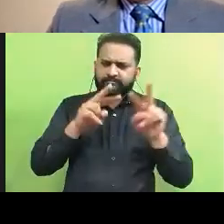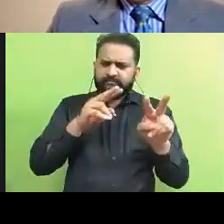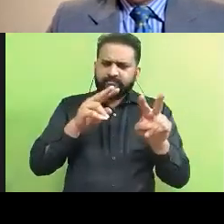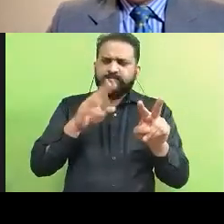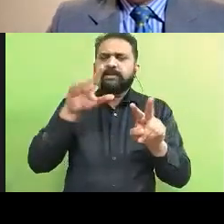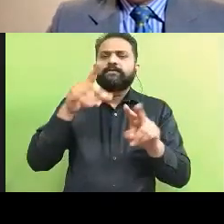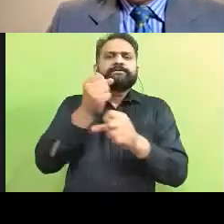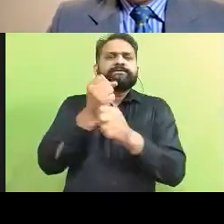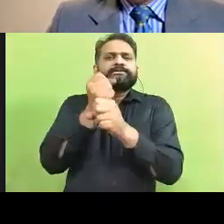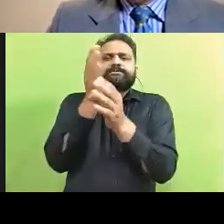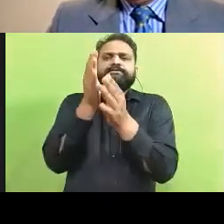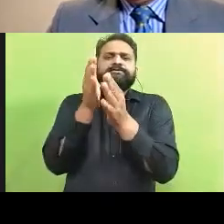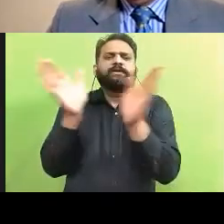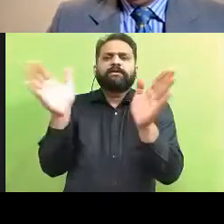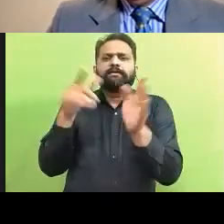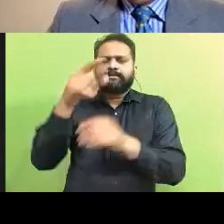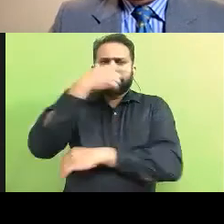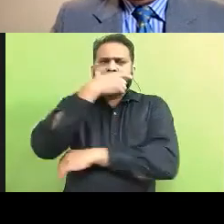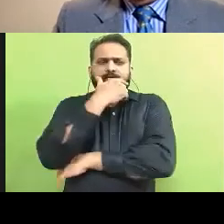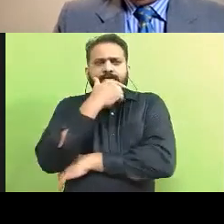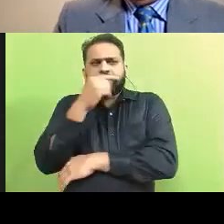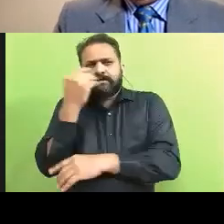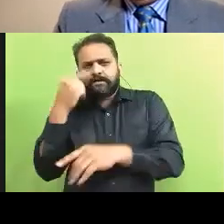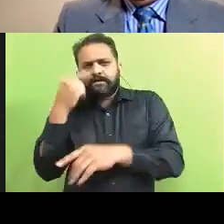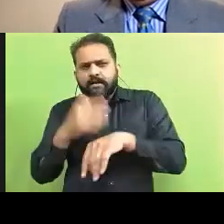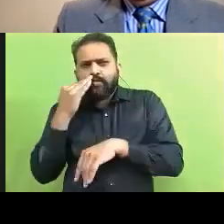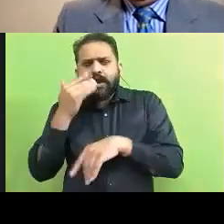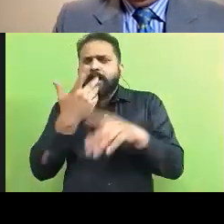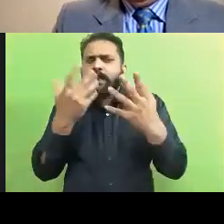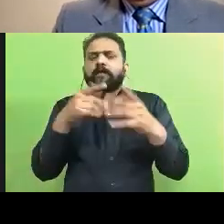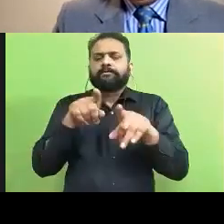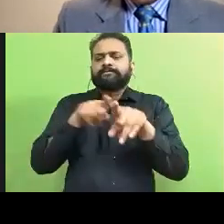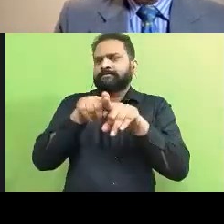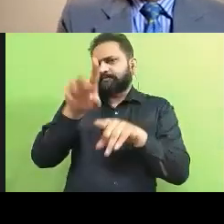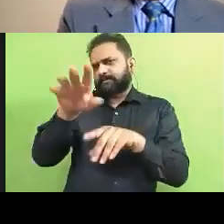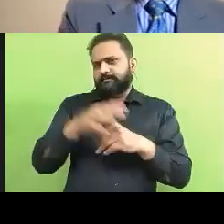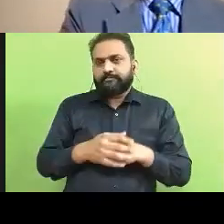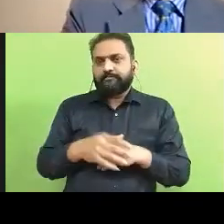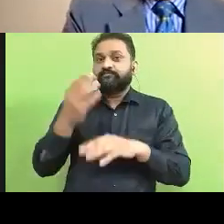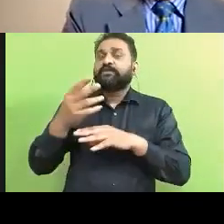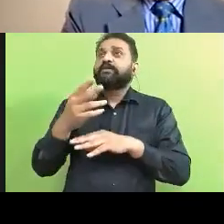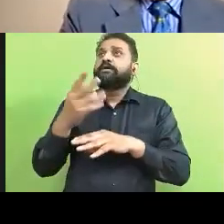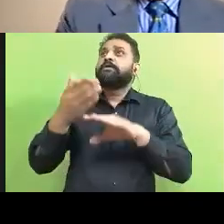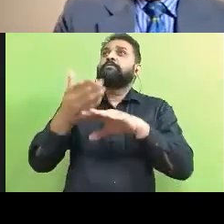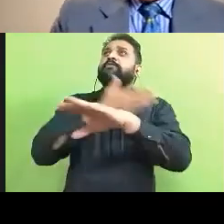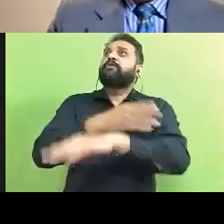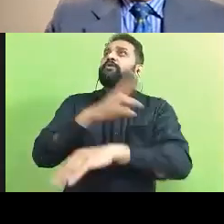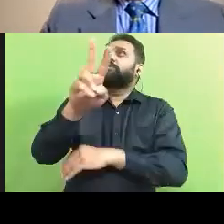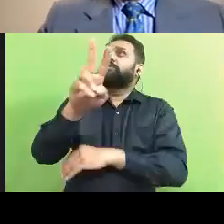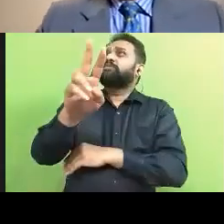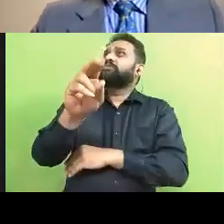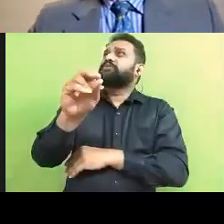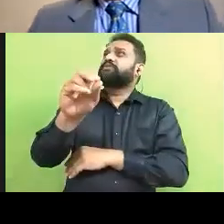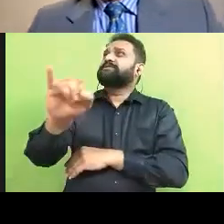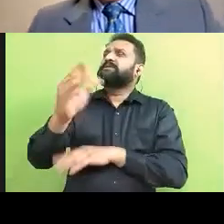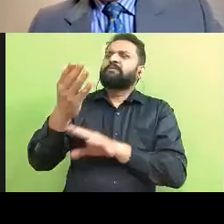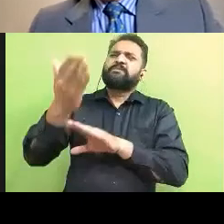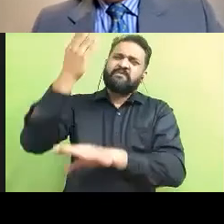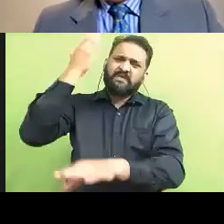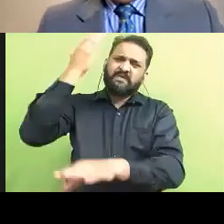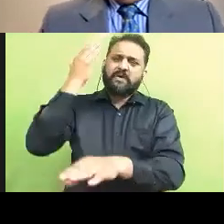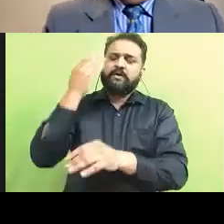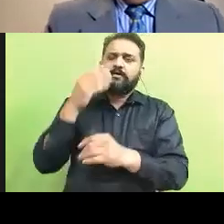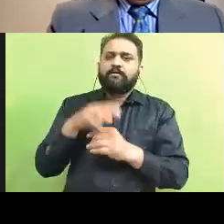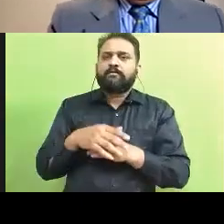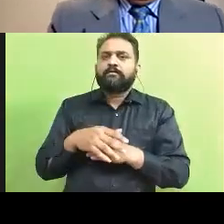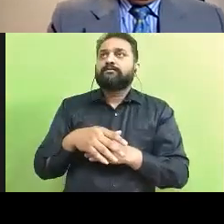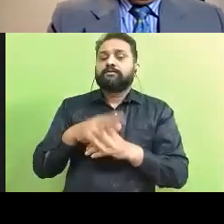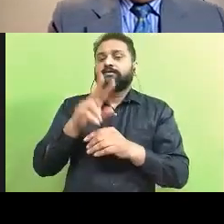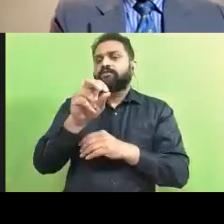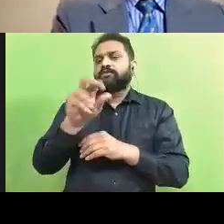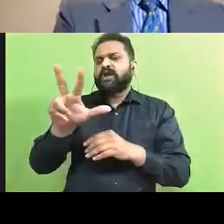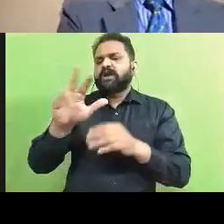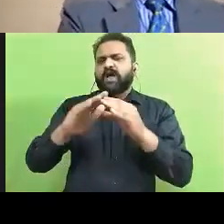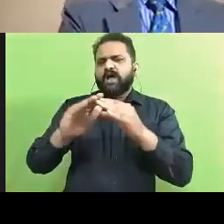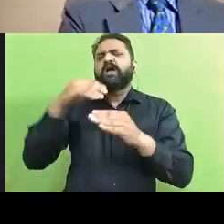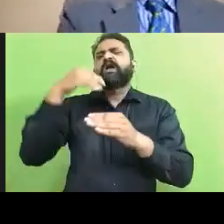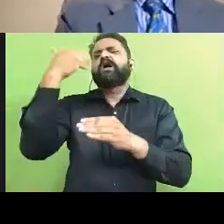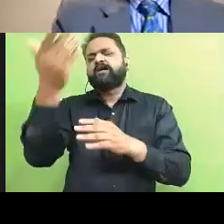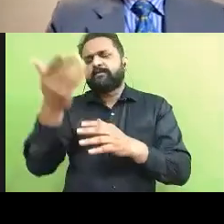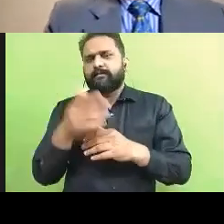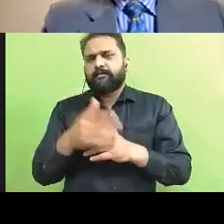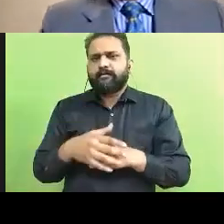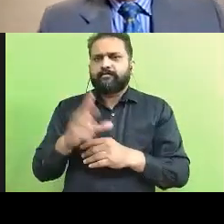about the time period for example they will say before 2006 after 2008 they will say early 2020